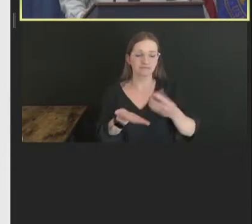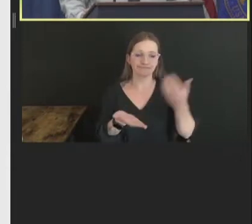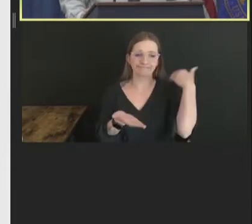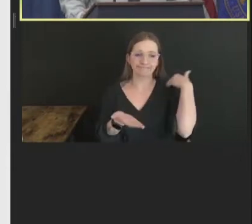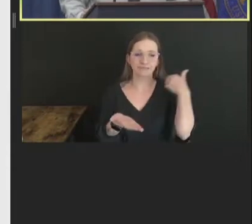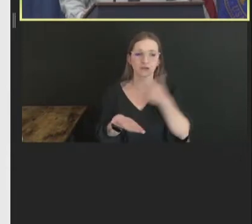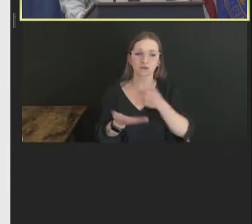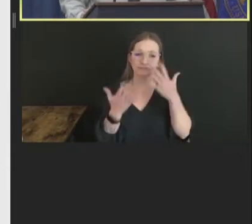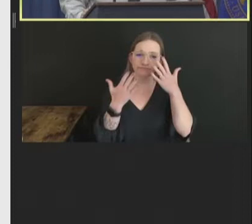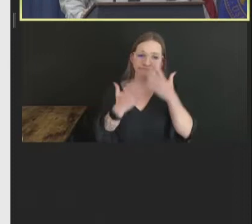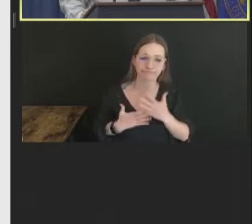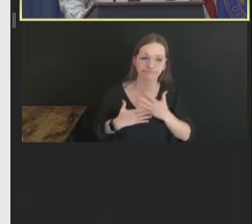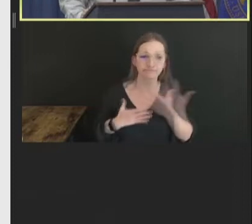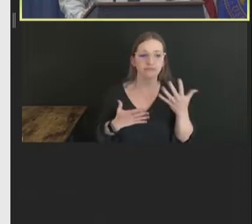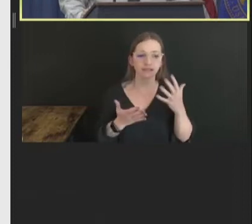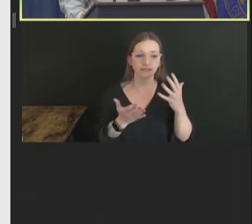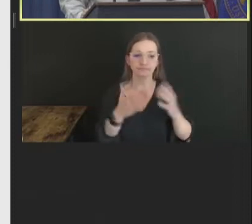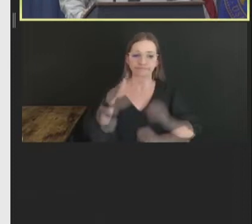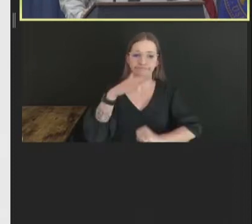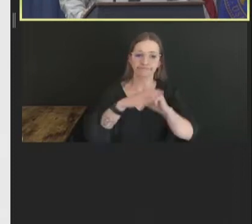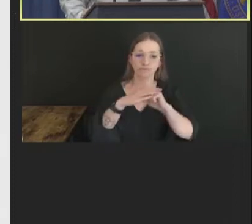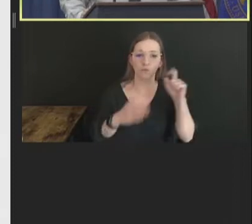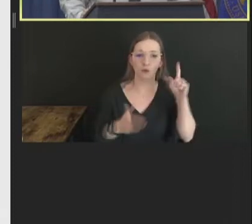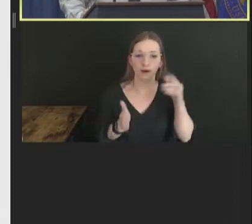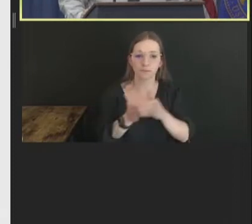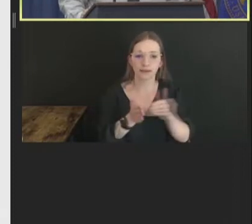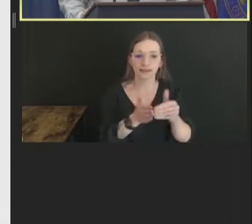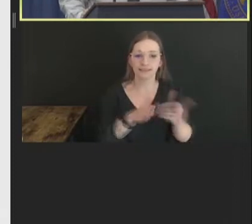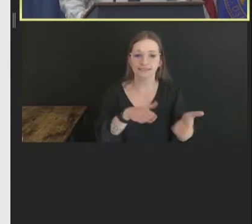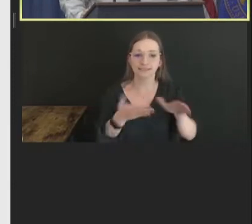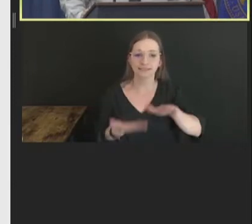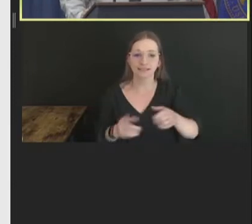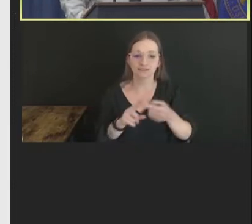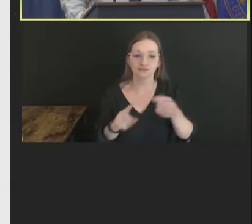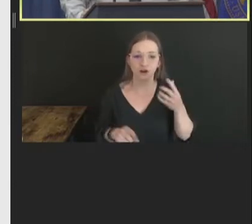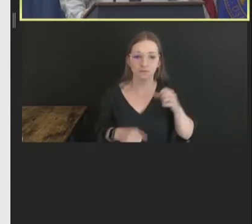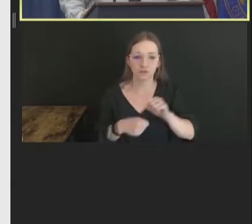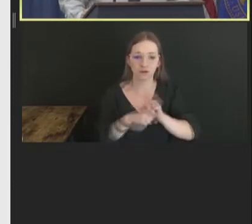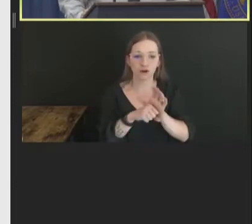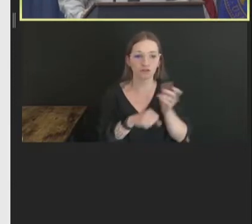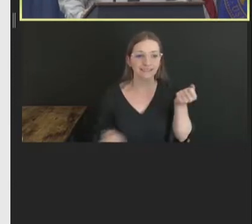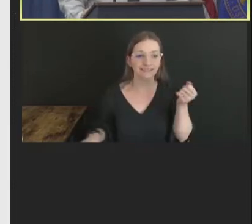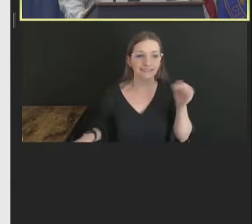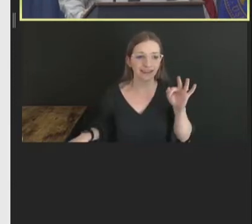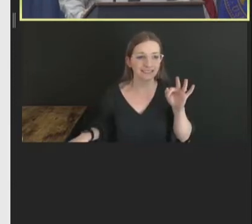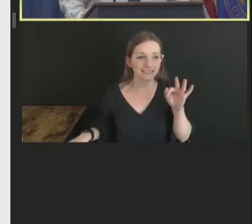from COVID-19, 95 million cases, that's clearly an underestimate. And as you can see from the